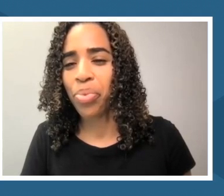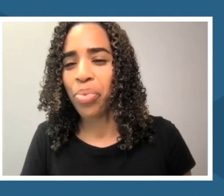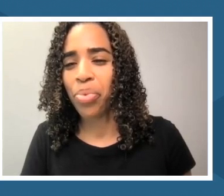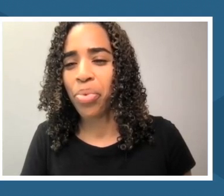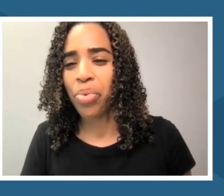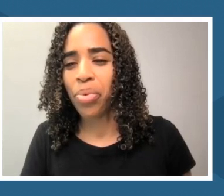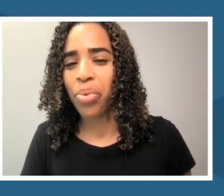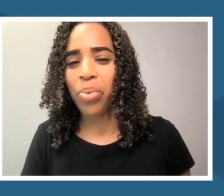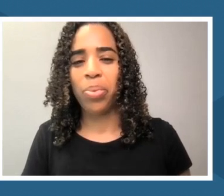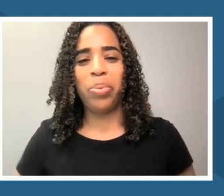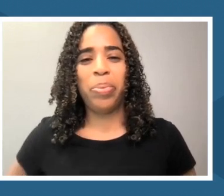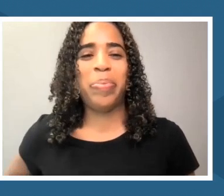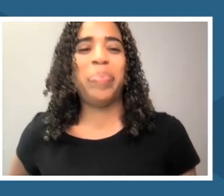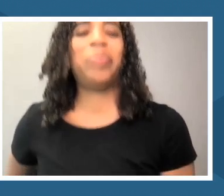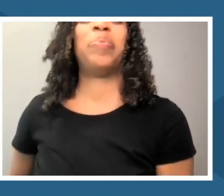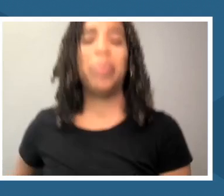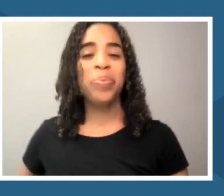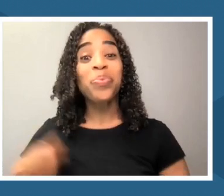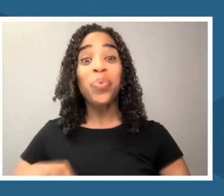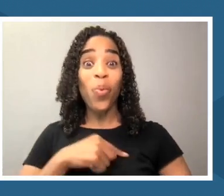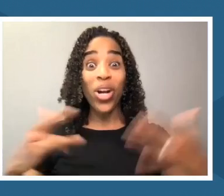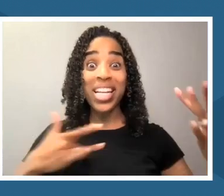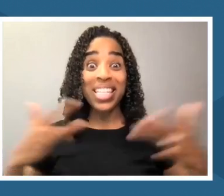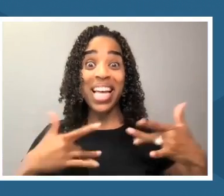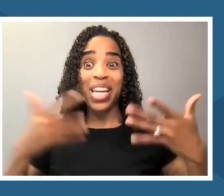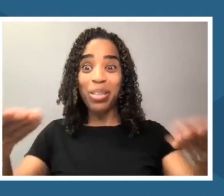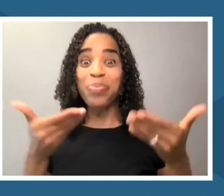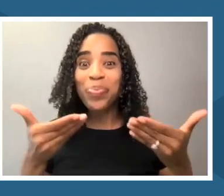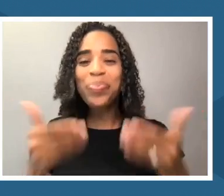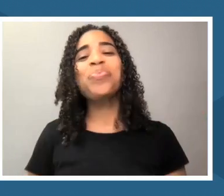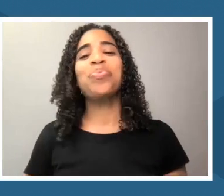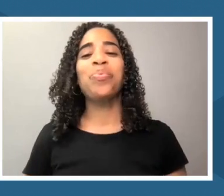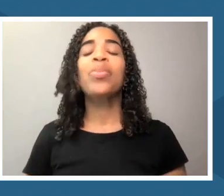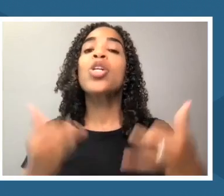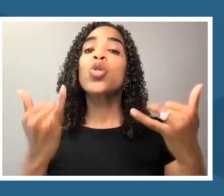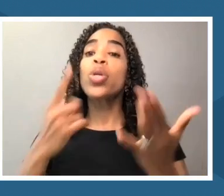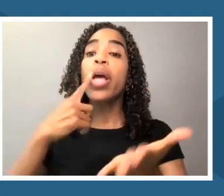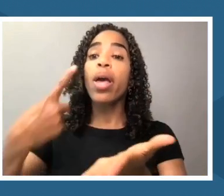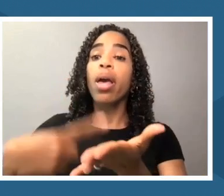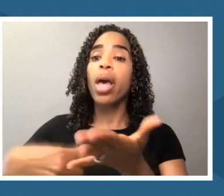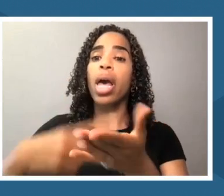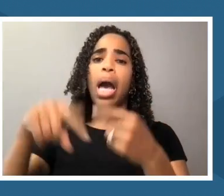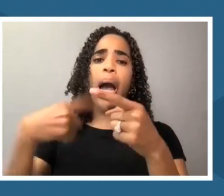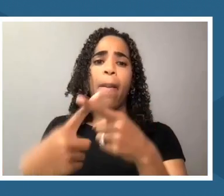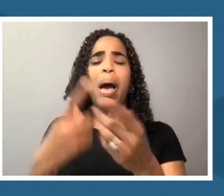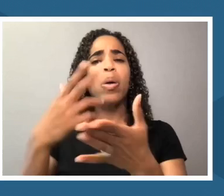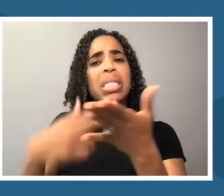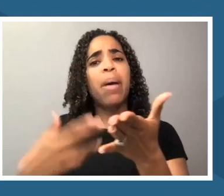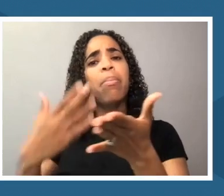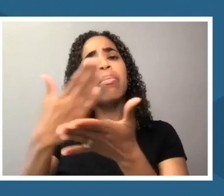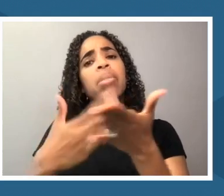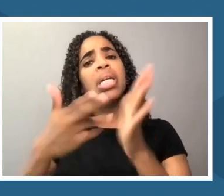super excited to welcome you all today we're going to talk about the historical roots of some stereotypes